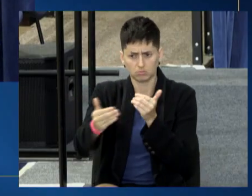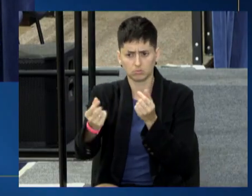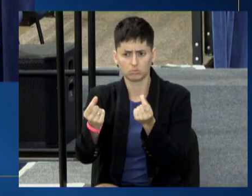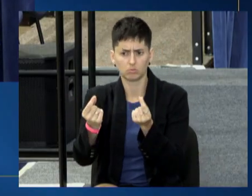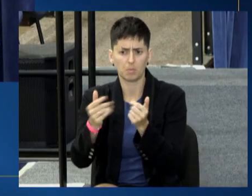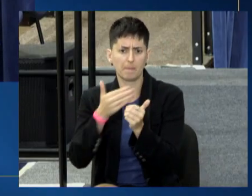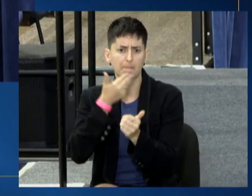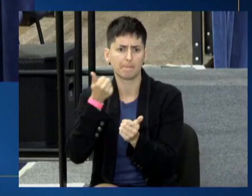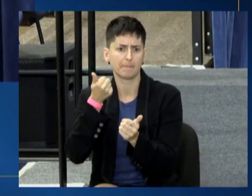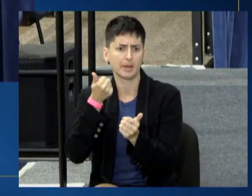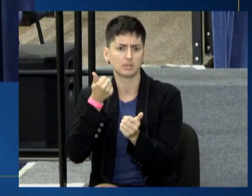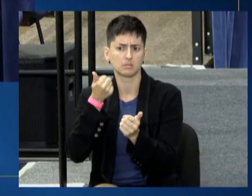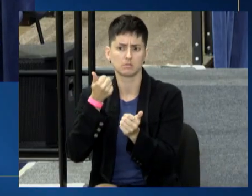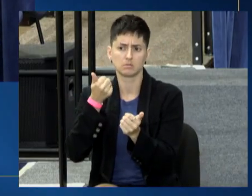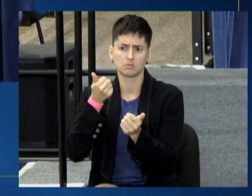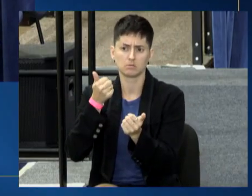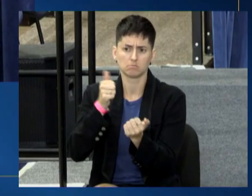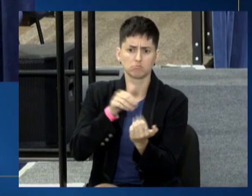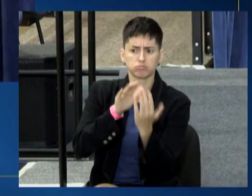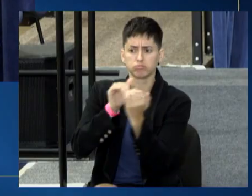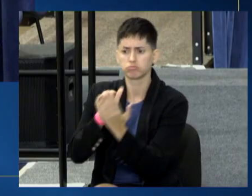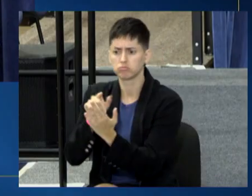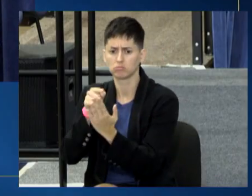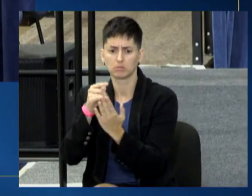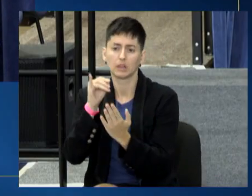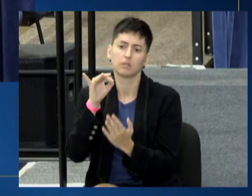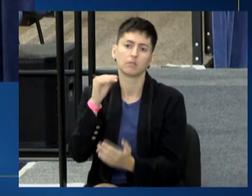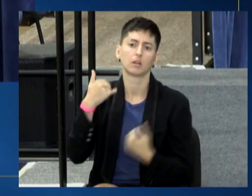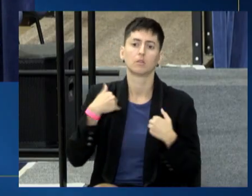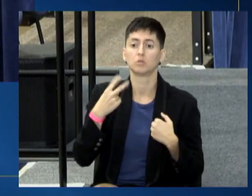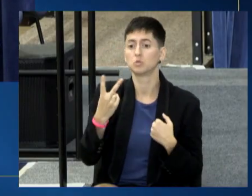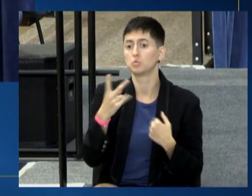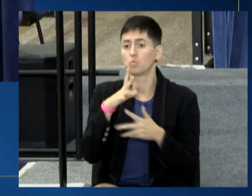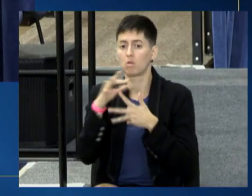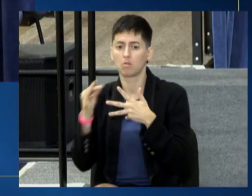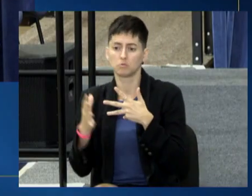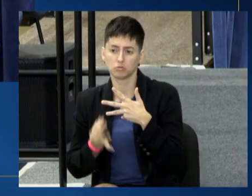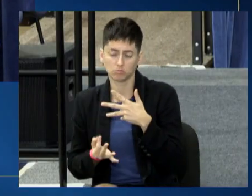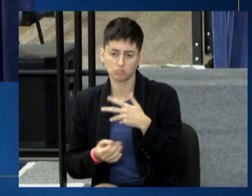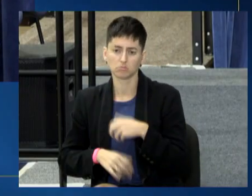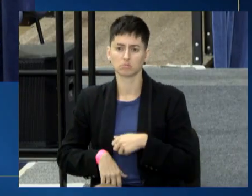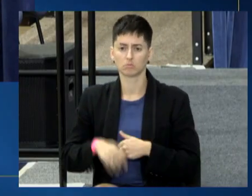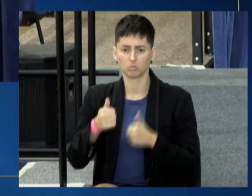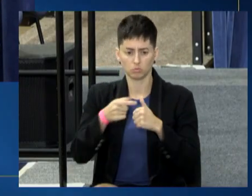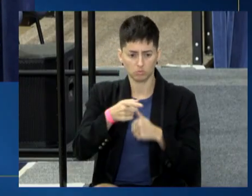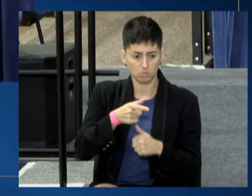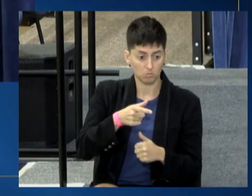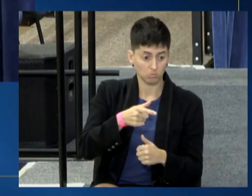more effective? Which one's more tolerable? Can we deescalate treatment? Can we have the similar